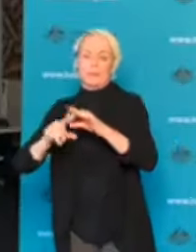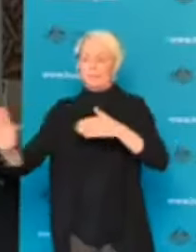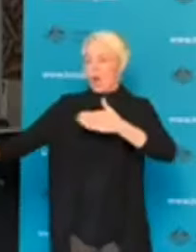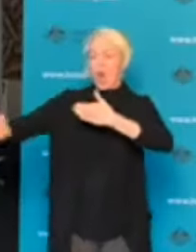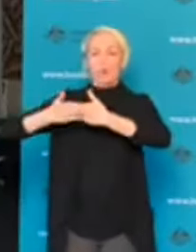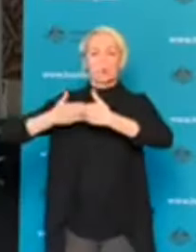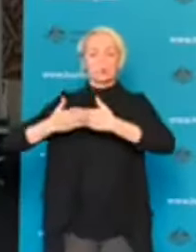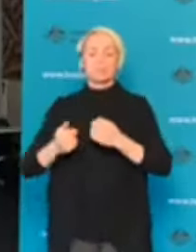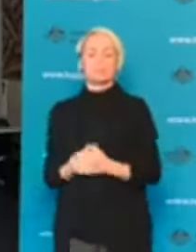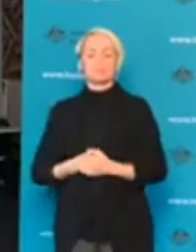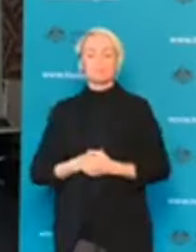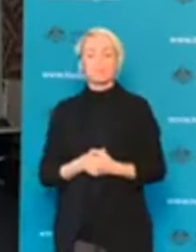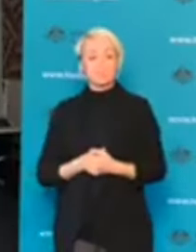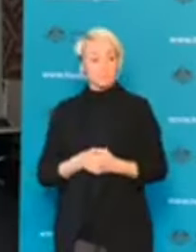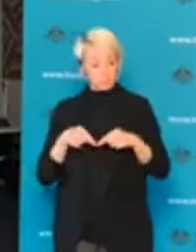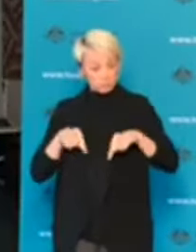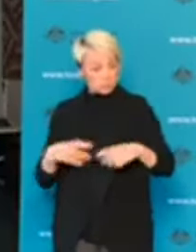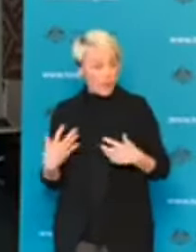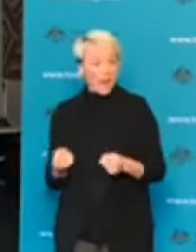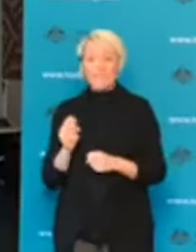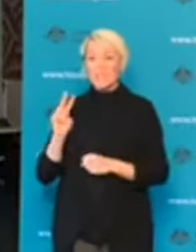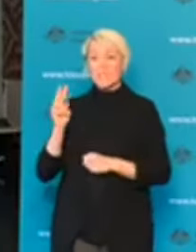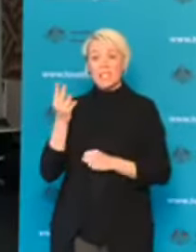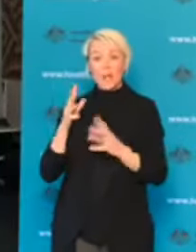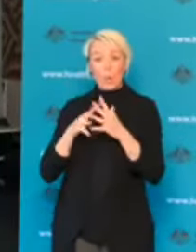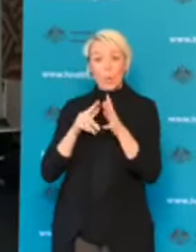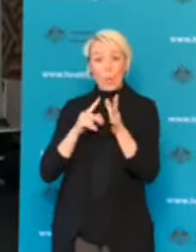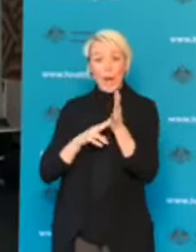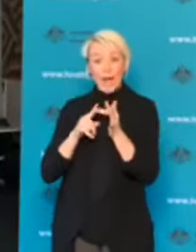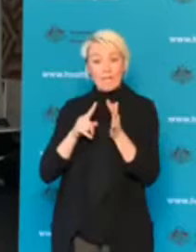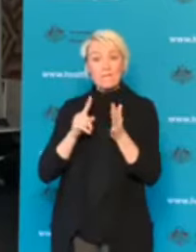in Australia and what is the rationale for closing the border